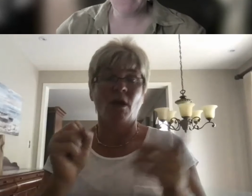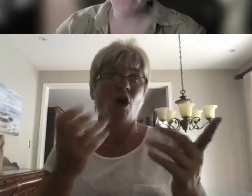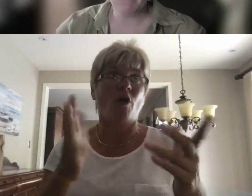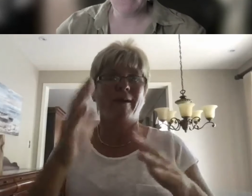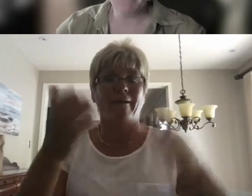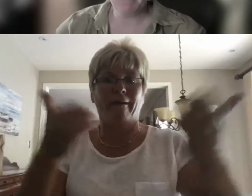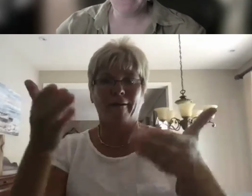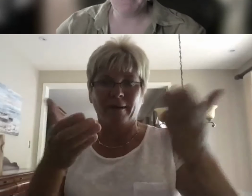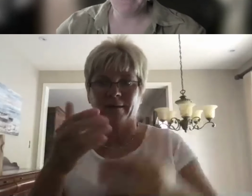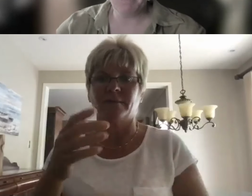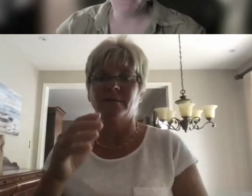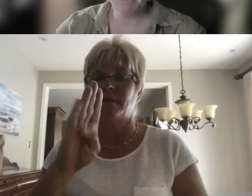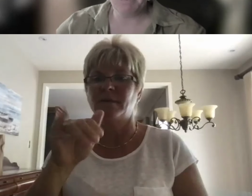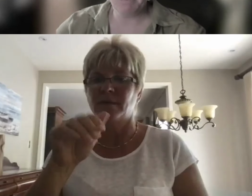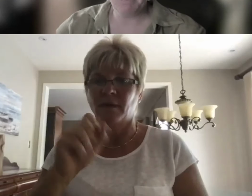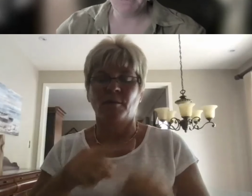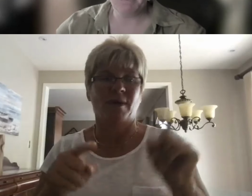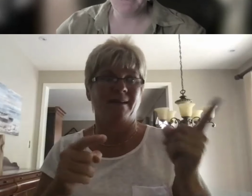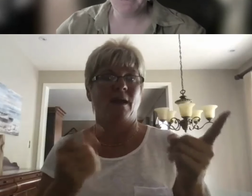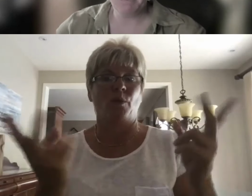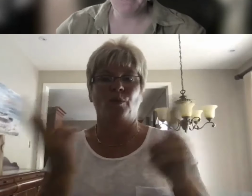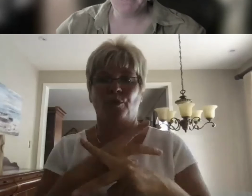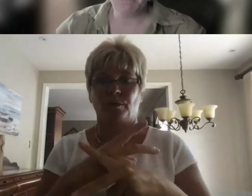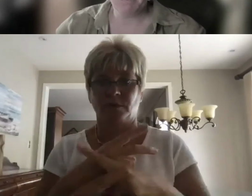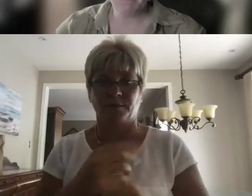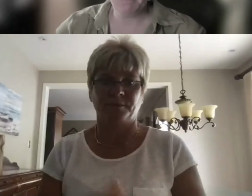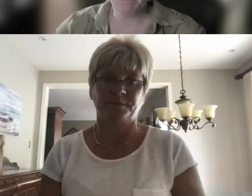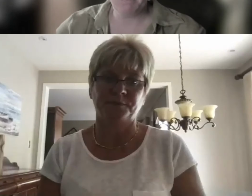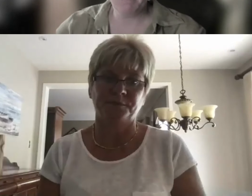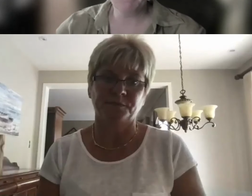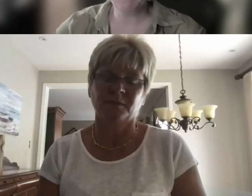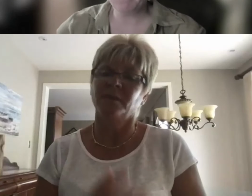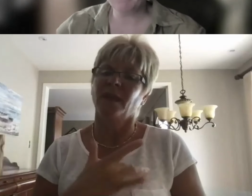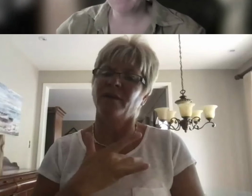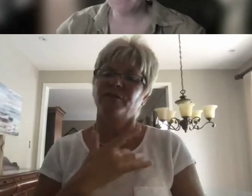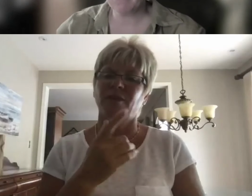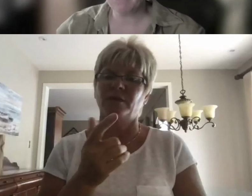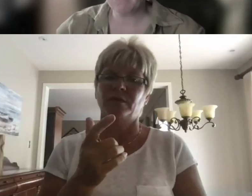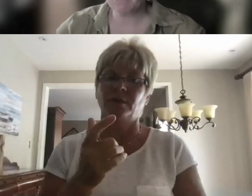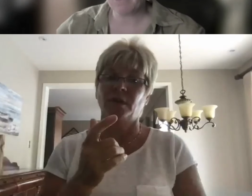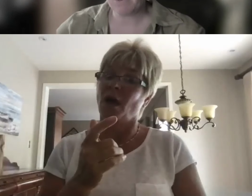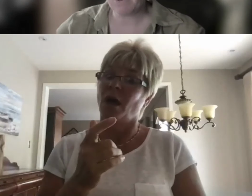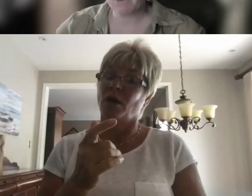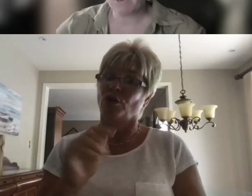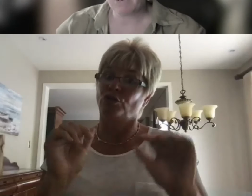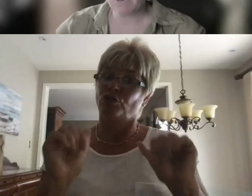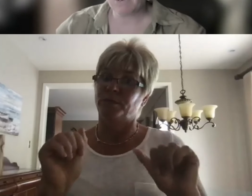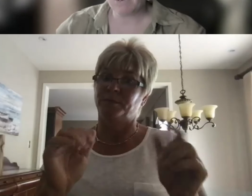But it's also a place for opportunity if we can get those models right.